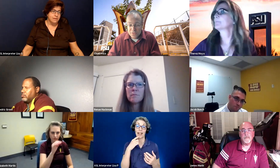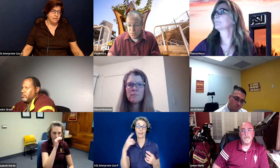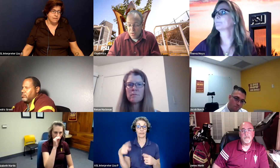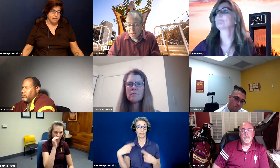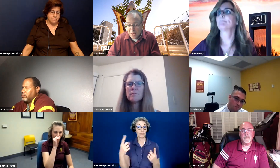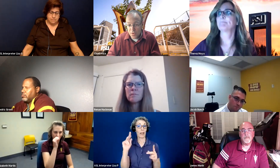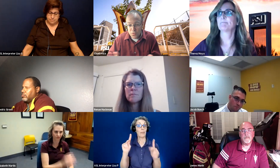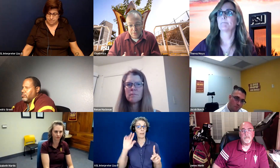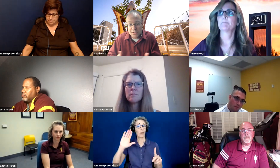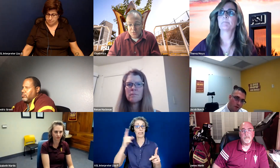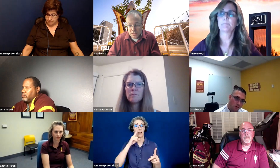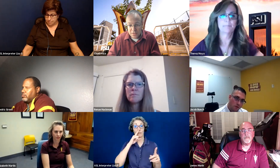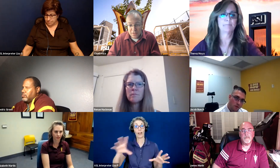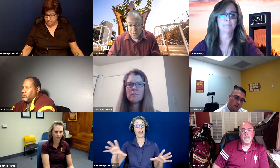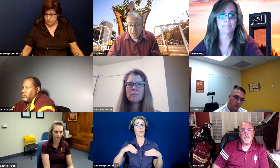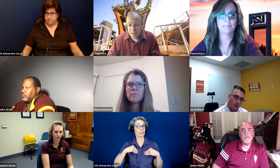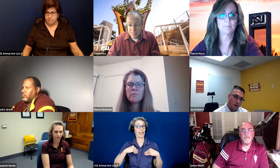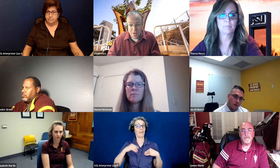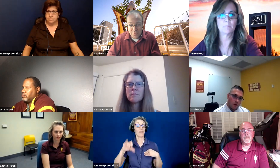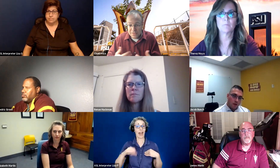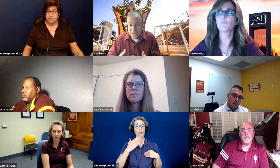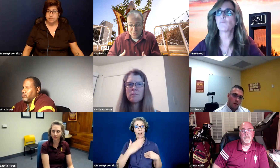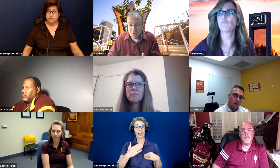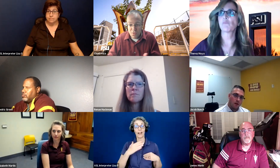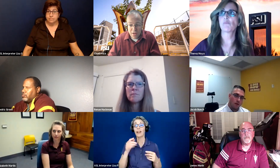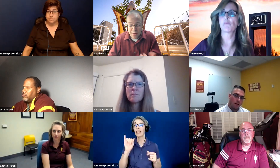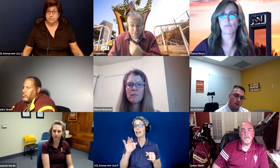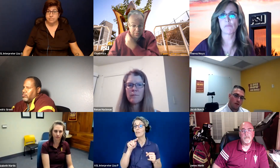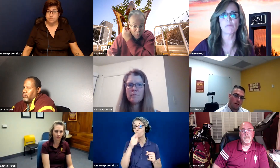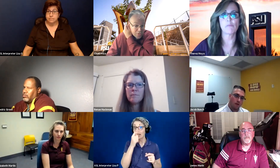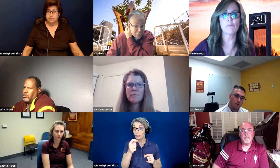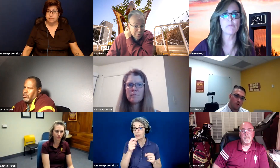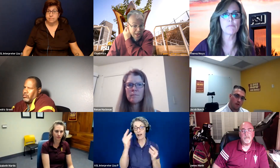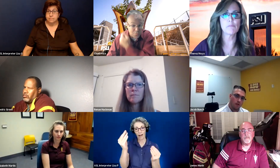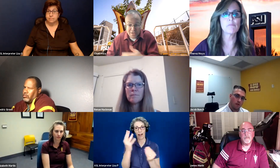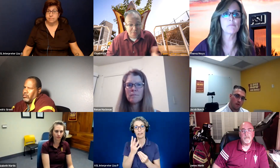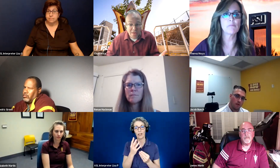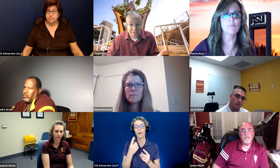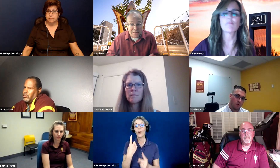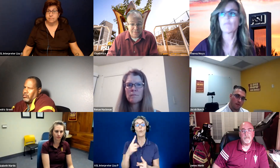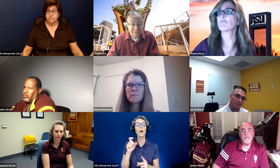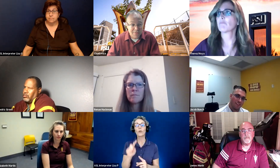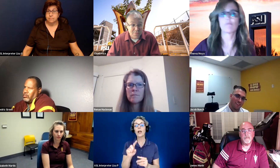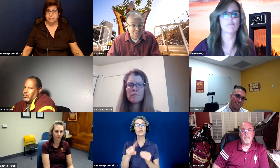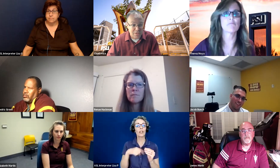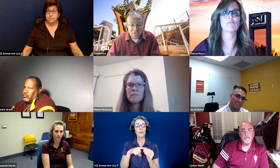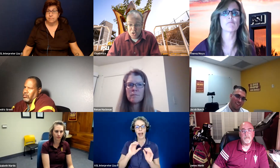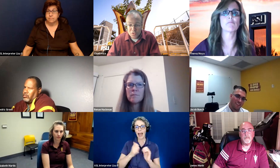So anyone who is interested by all means, let us know. There's a question about how do we get on the mailing list for those lunch and learns.